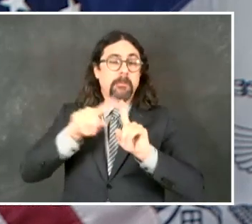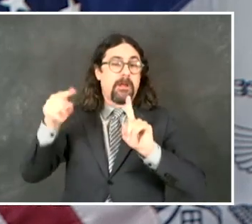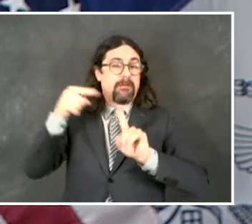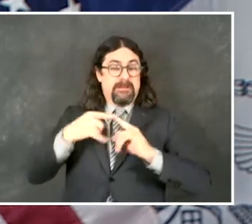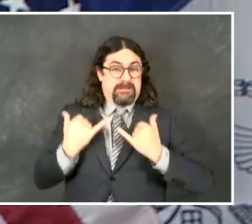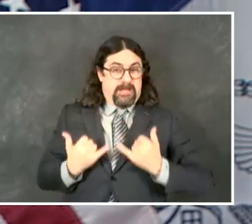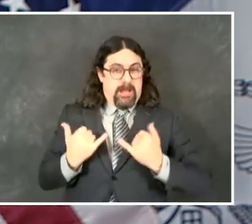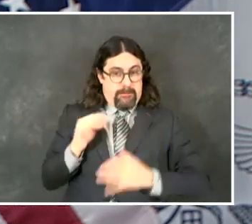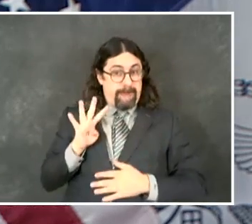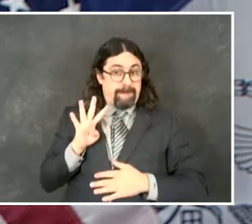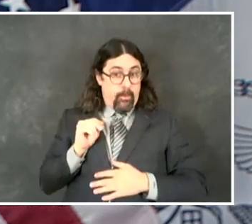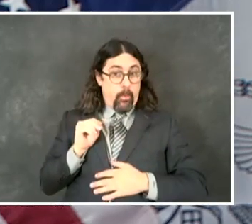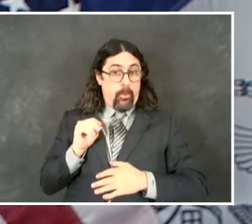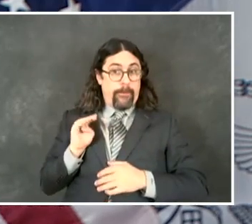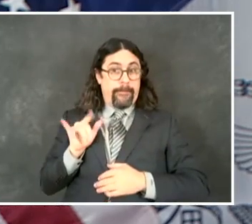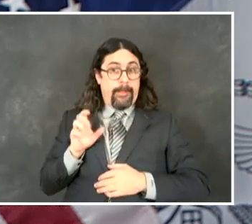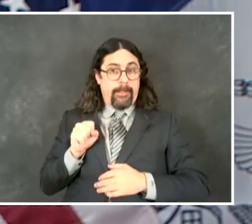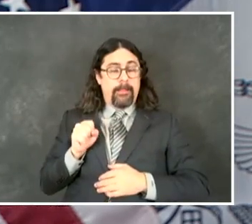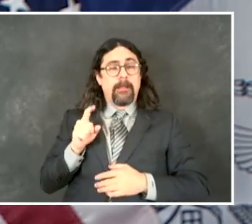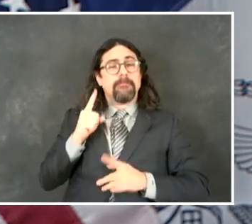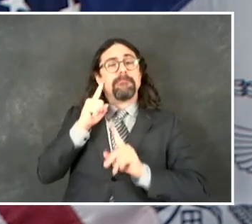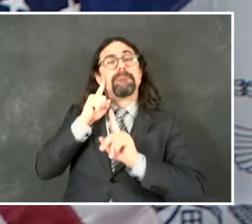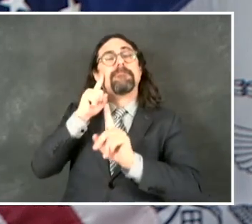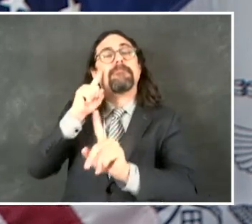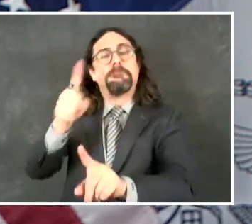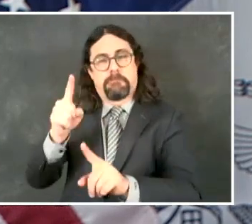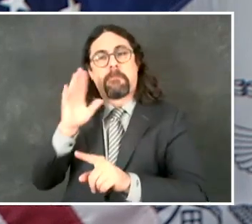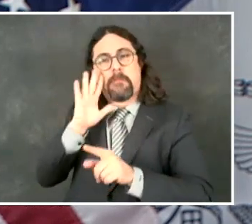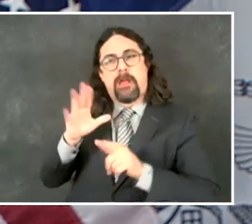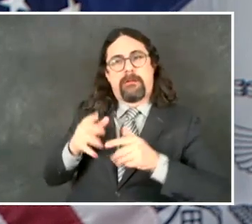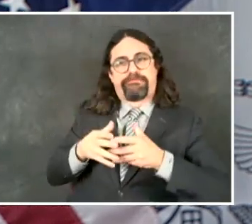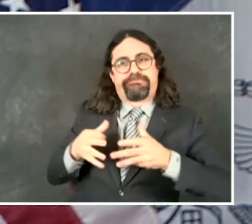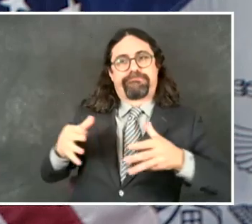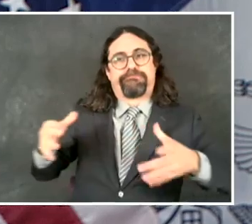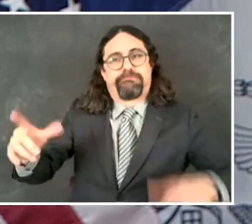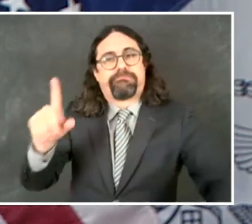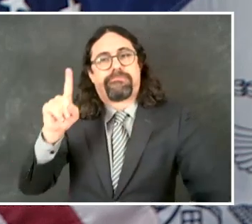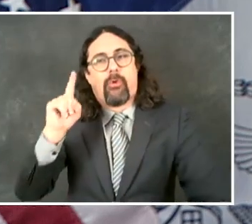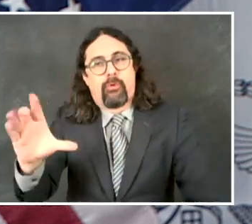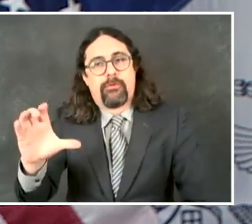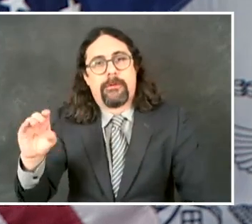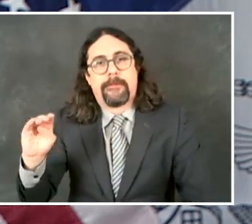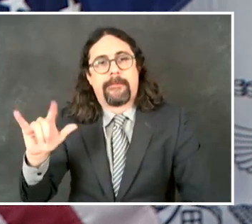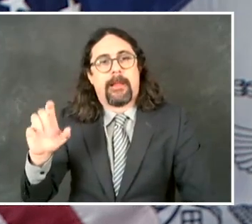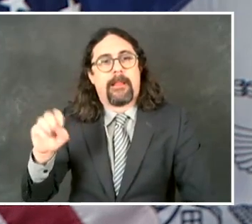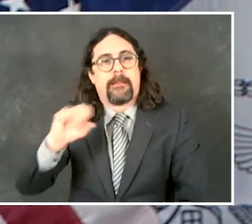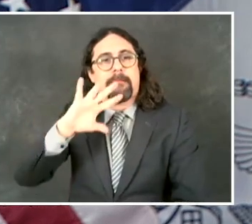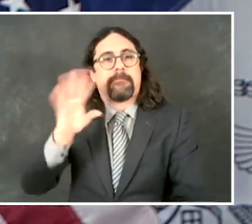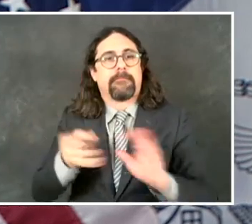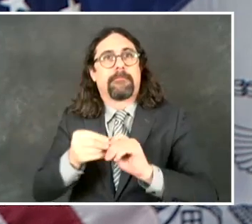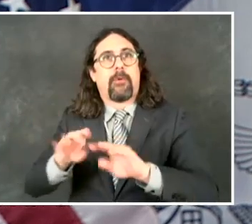AND THE WAY WE WILL DO IT IS FOUCS IFRS OTN